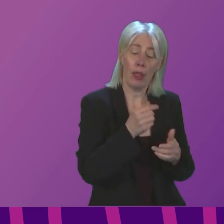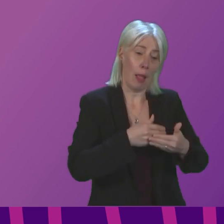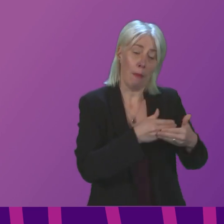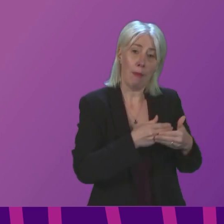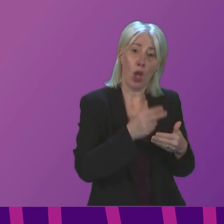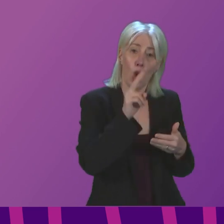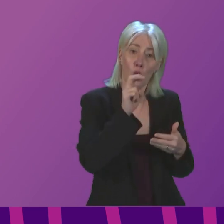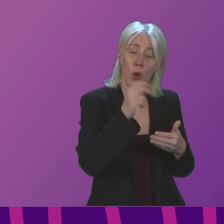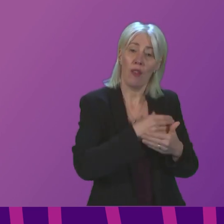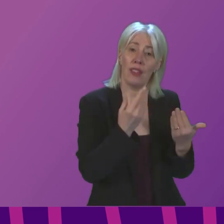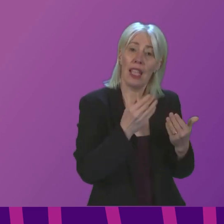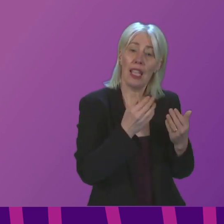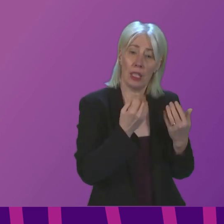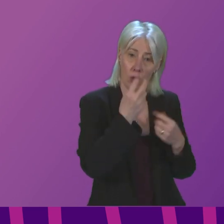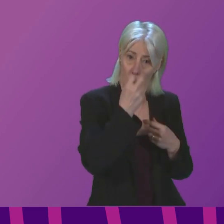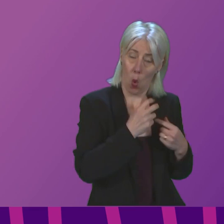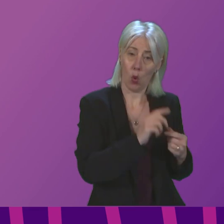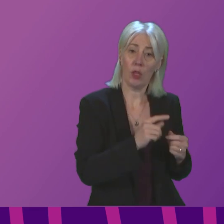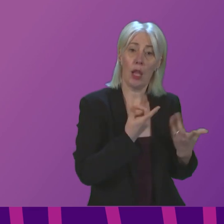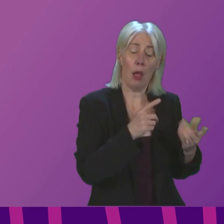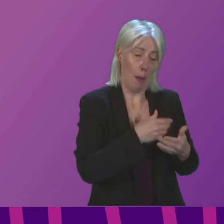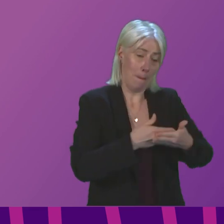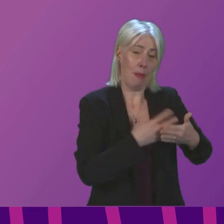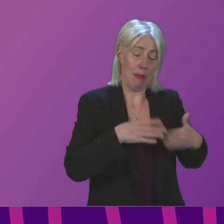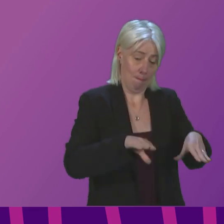Sophia died of an infection that she contracted at the Queen Elizabeth, despite initially